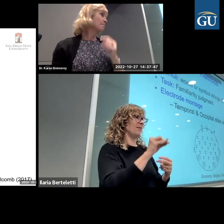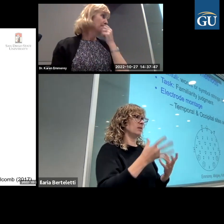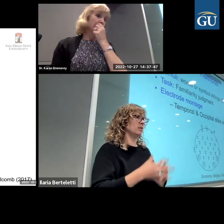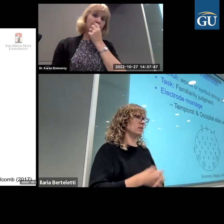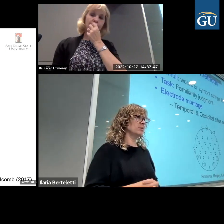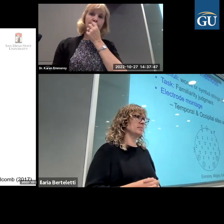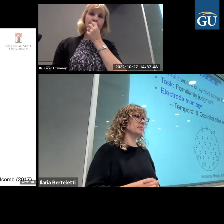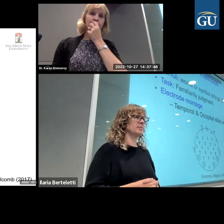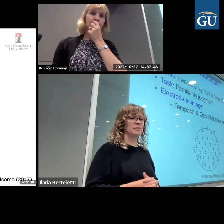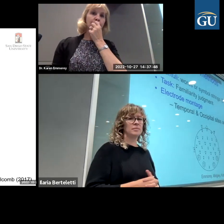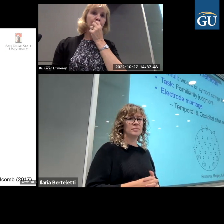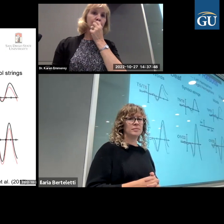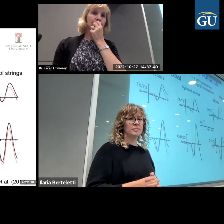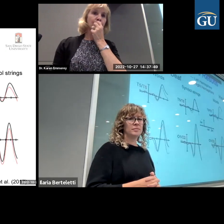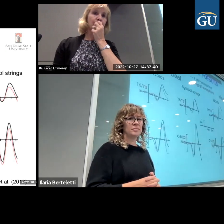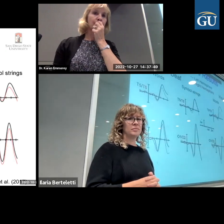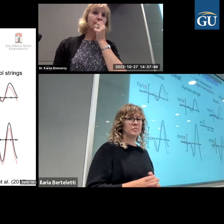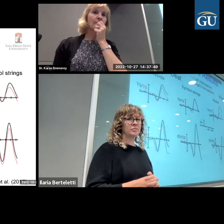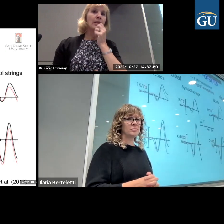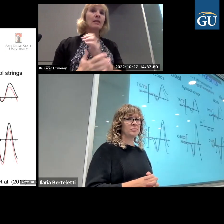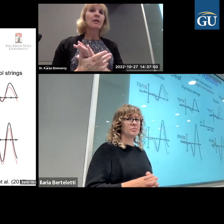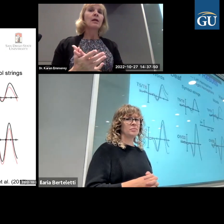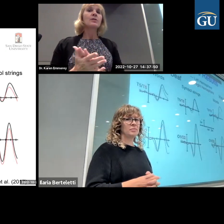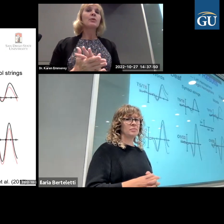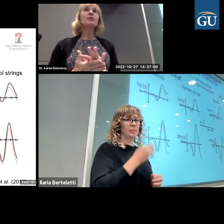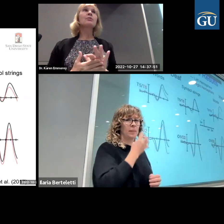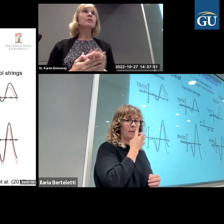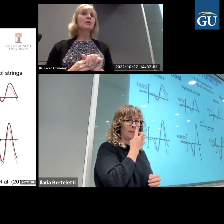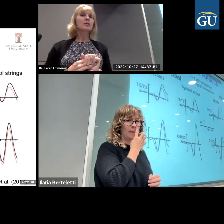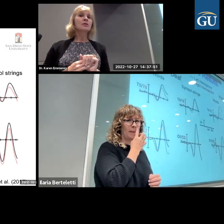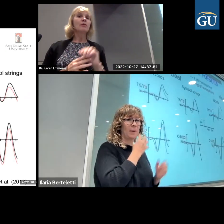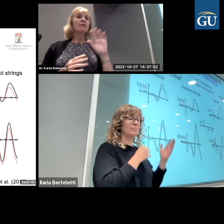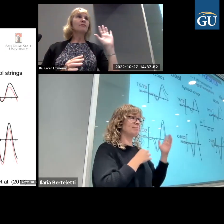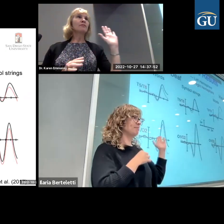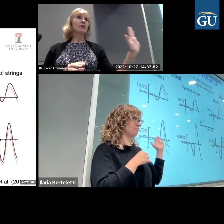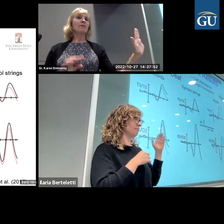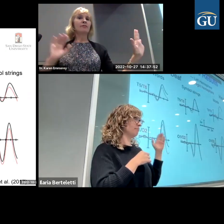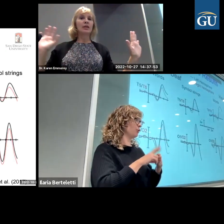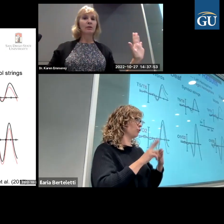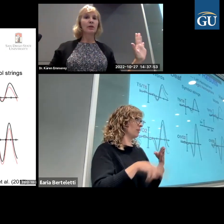The um left hemisphere responses in black. The right hemisphere response is in red.